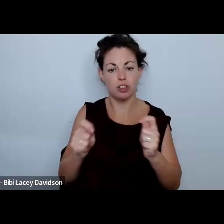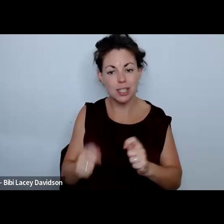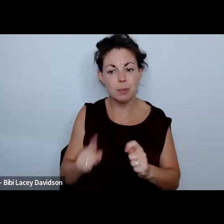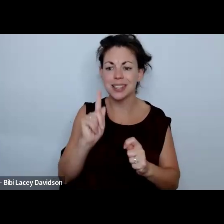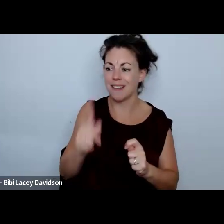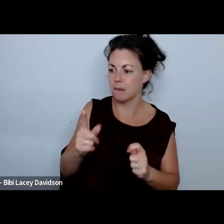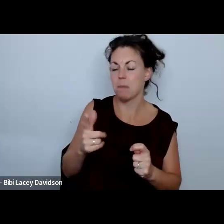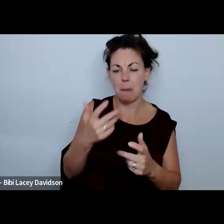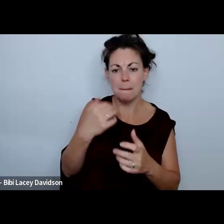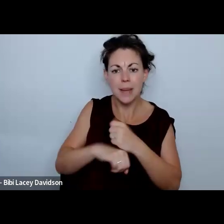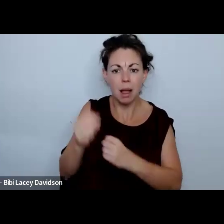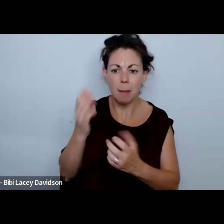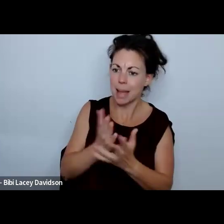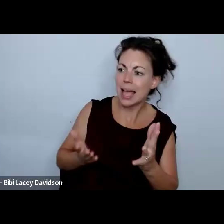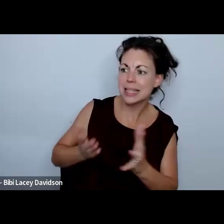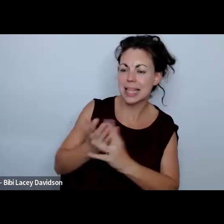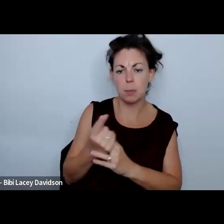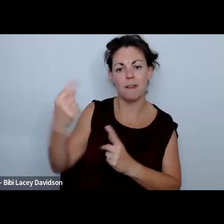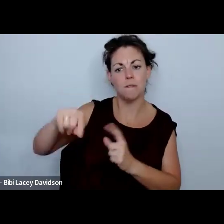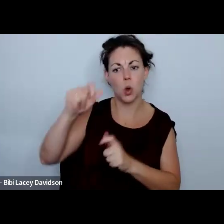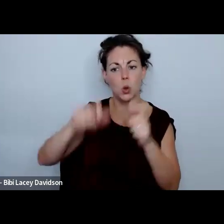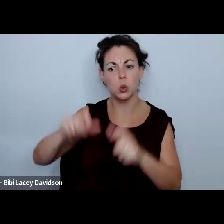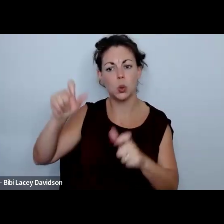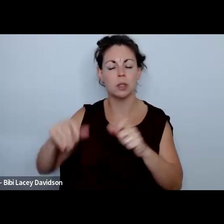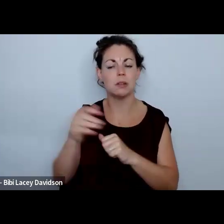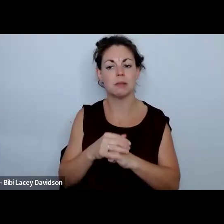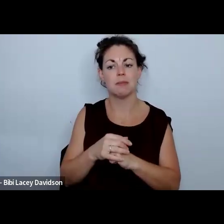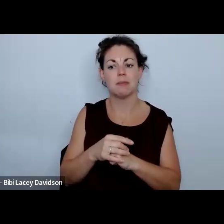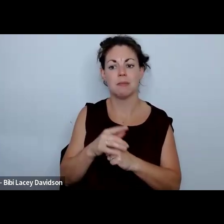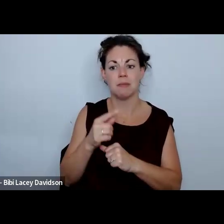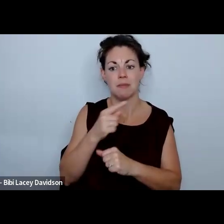how to approach senior leaders how to gather the correct form